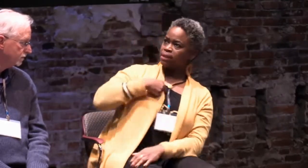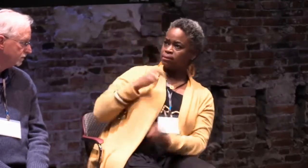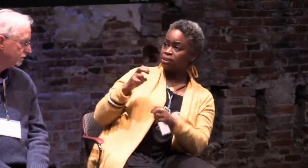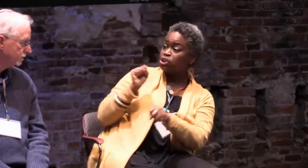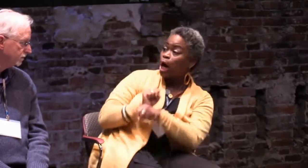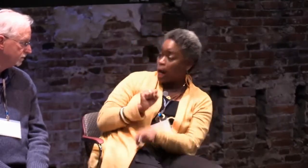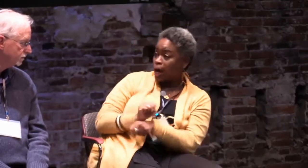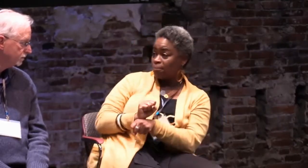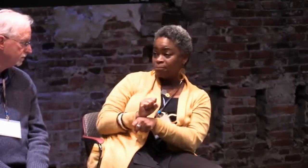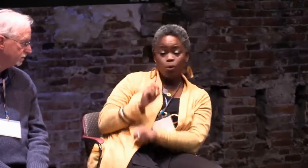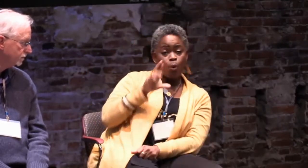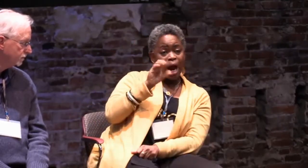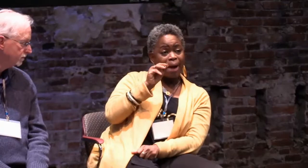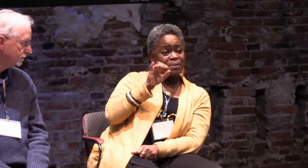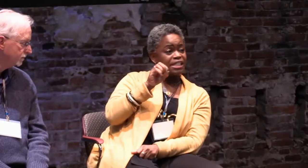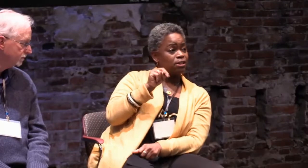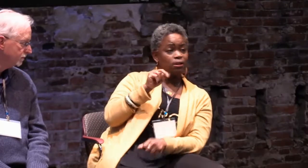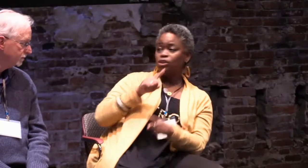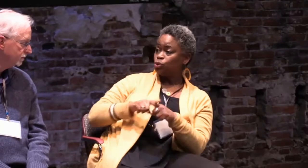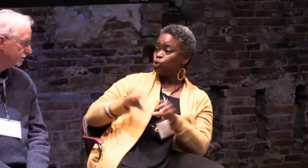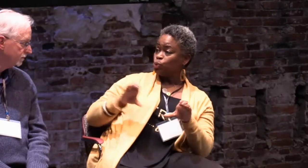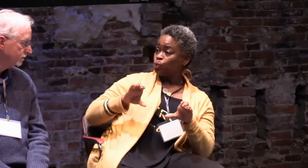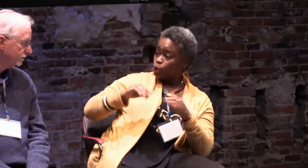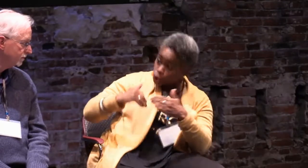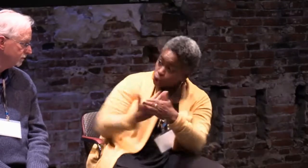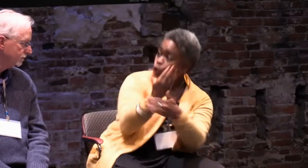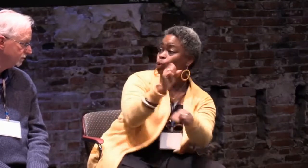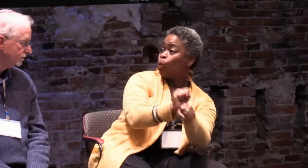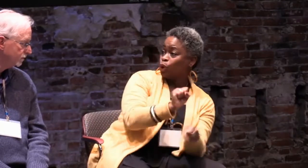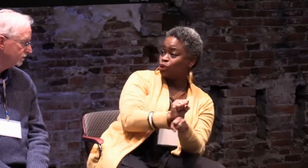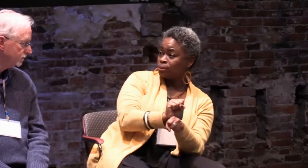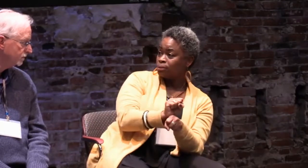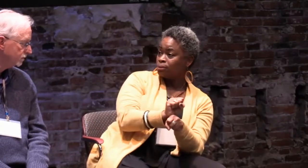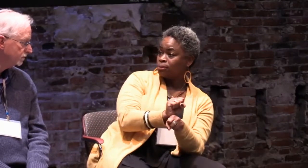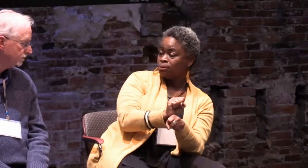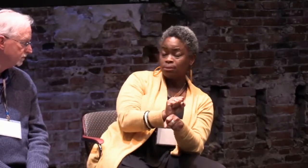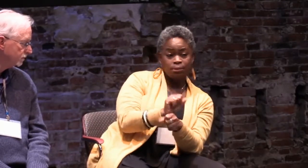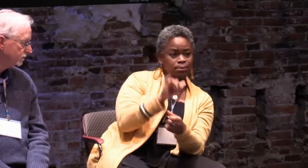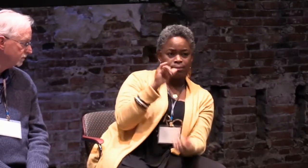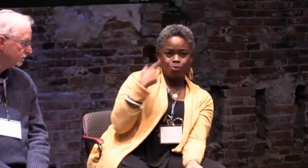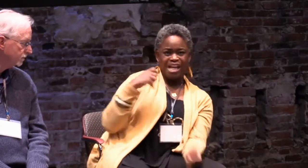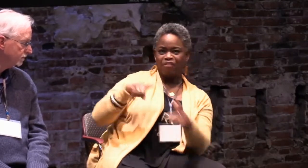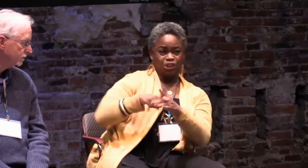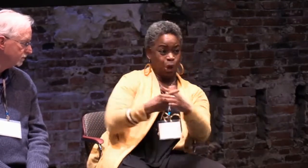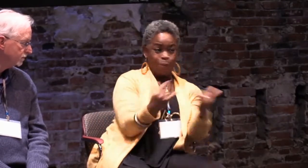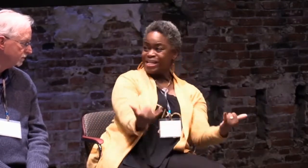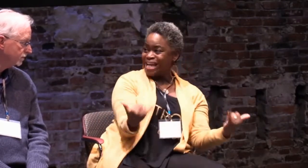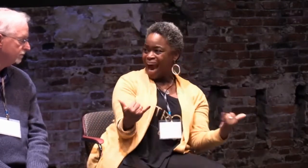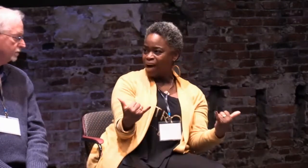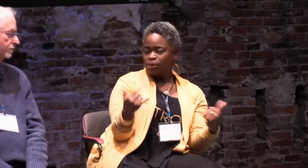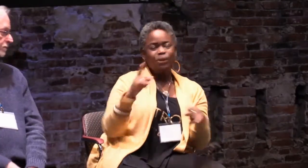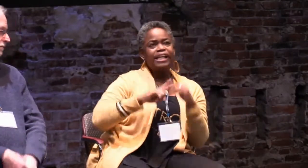There are individuals and institutions willing to compensate us for our job, to do the work, to create new work,